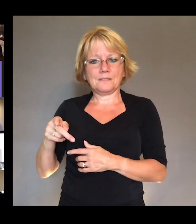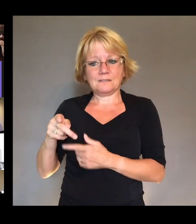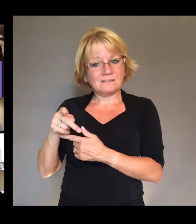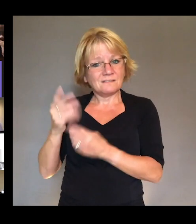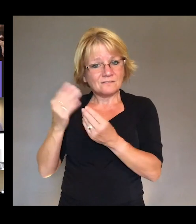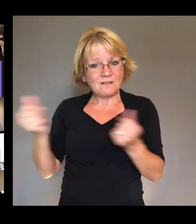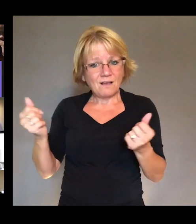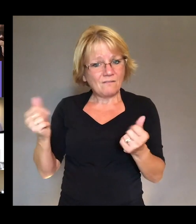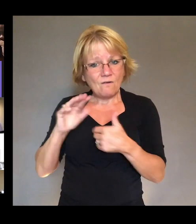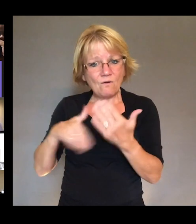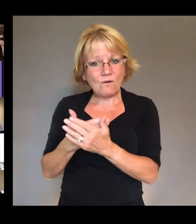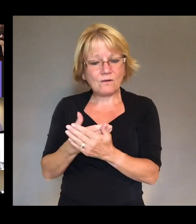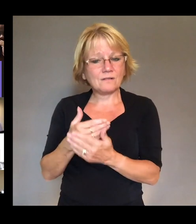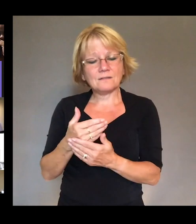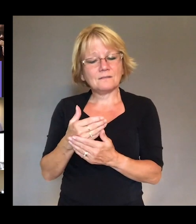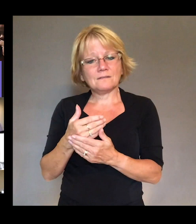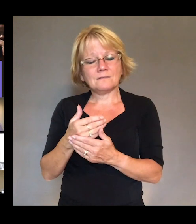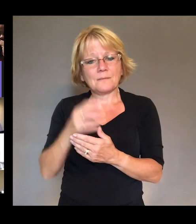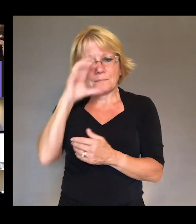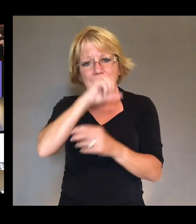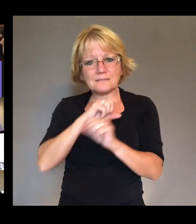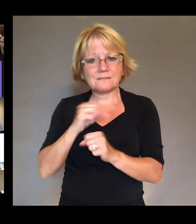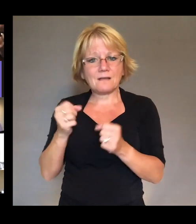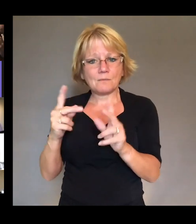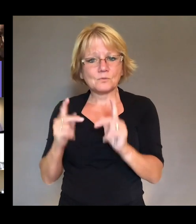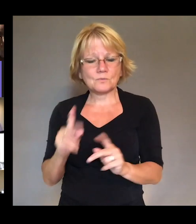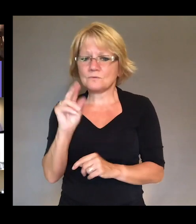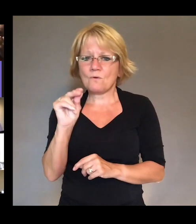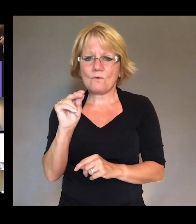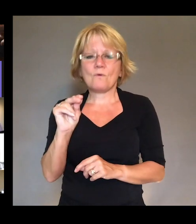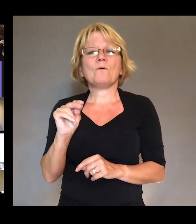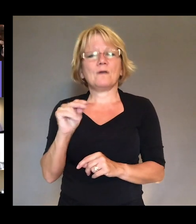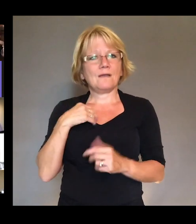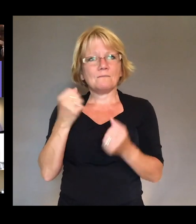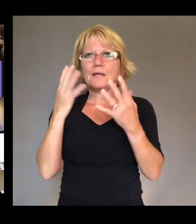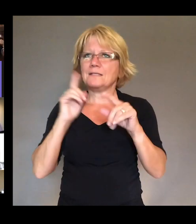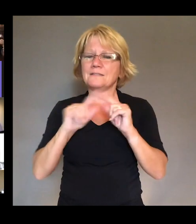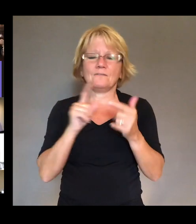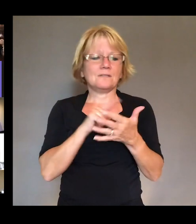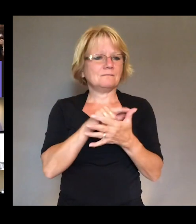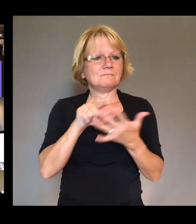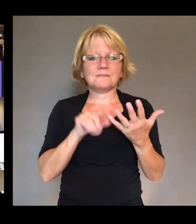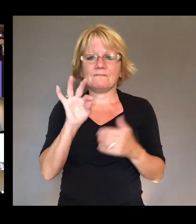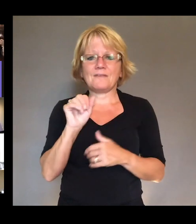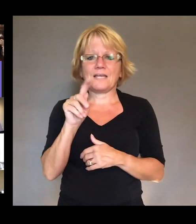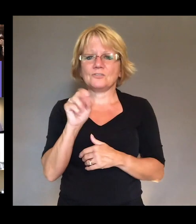The IEP is not gonna solve the fact that he did not have the opportunity in whatever and whatever area. There's so many different factors.